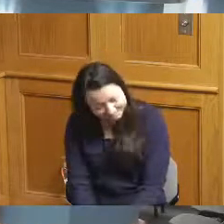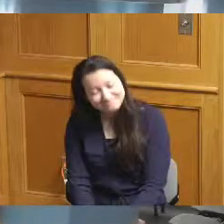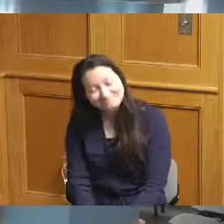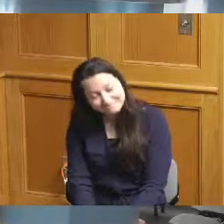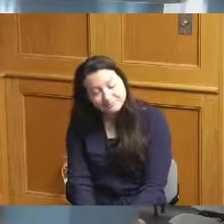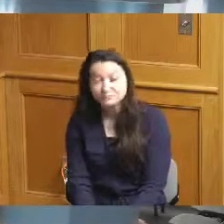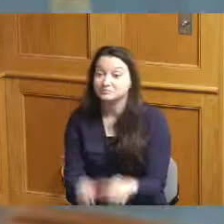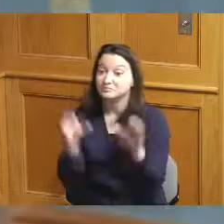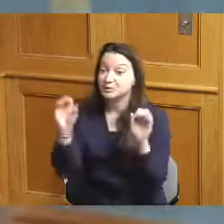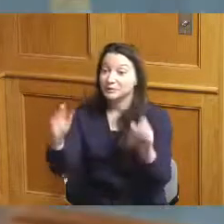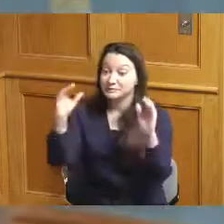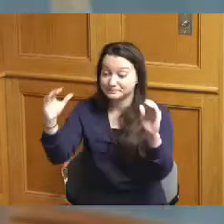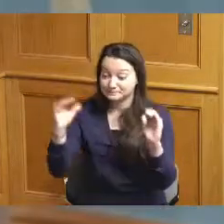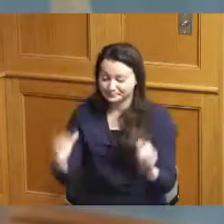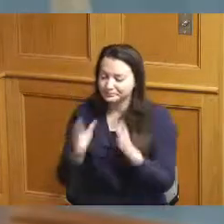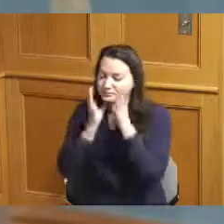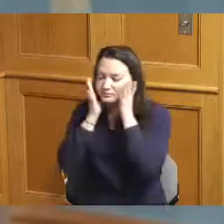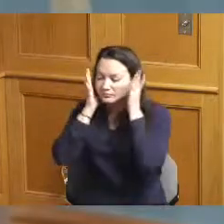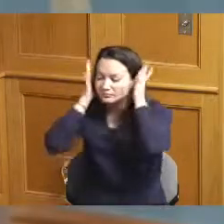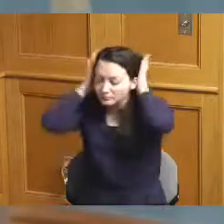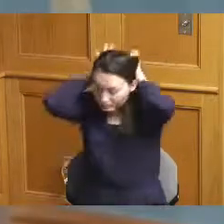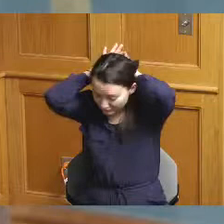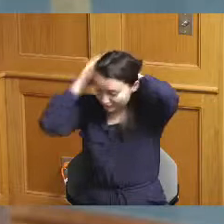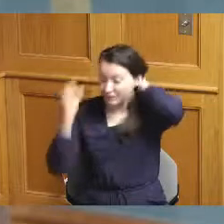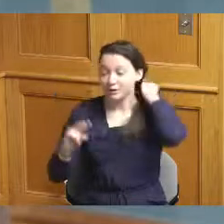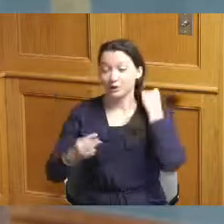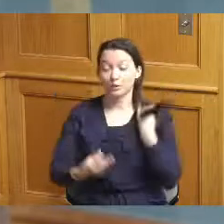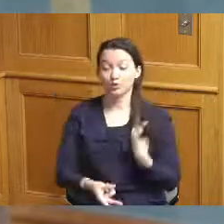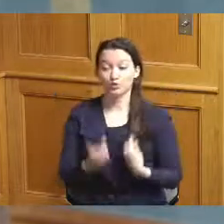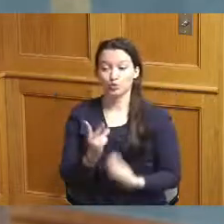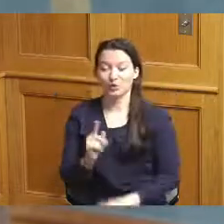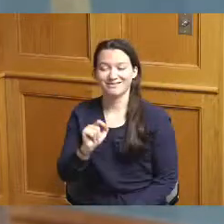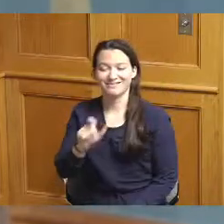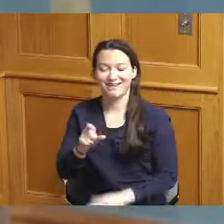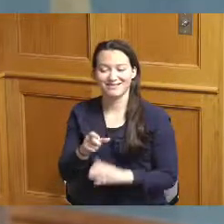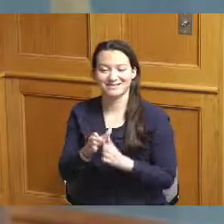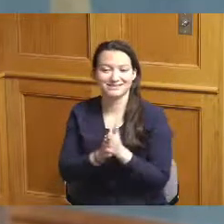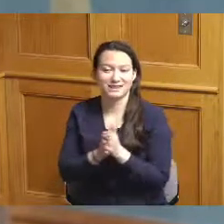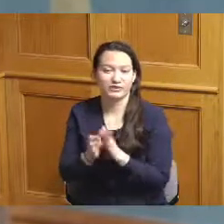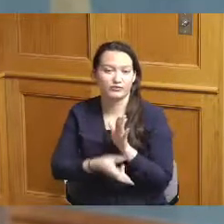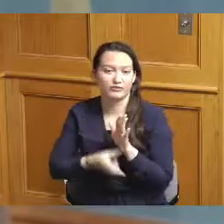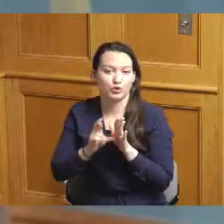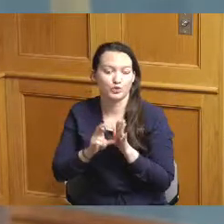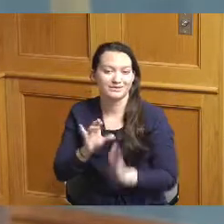all righty let's move forward item number two Tax Incentive Review Council recommendations